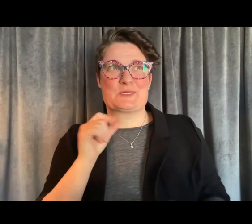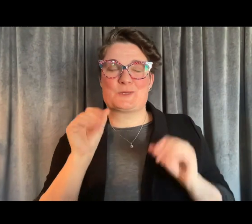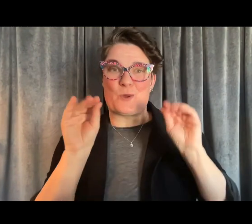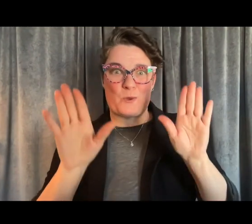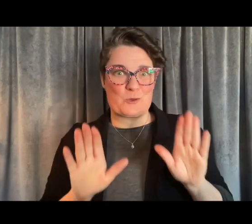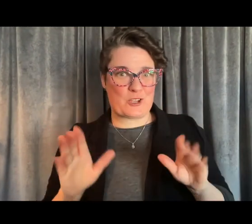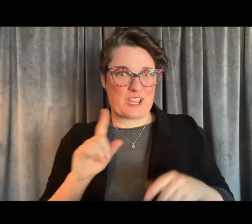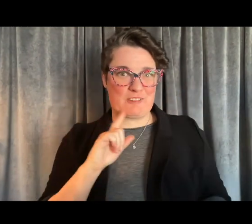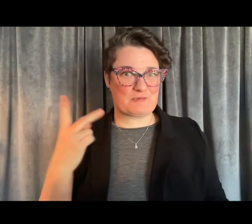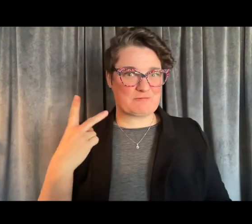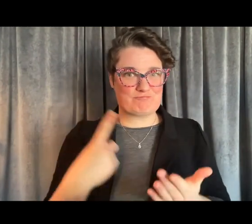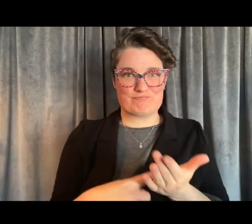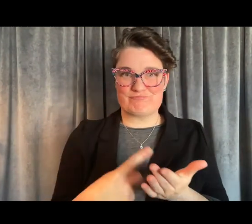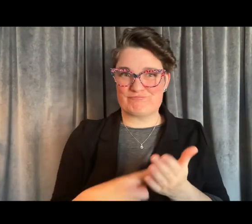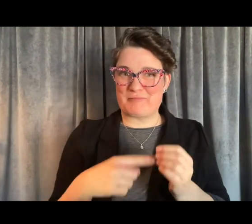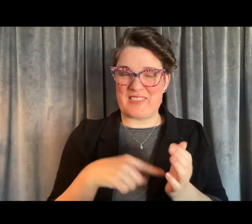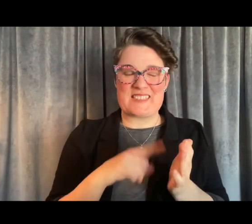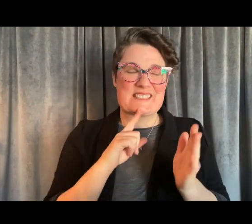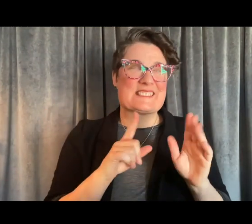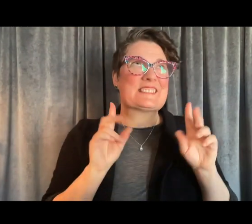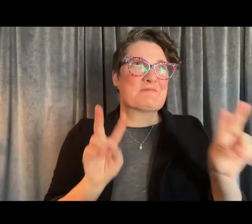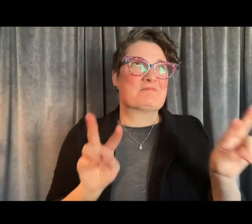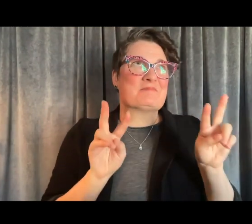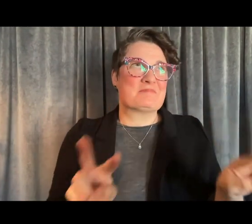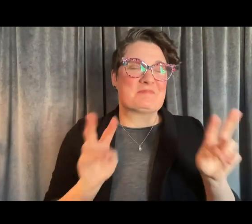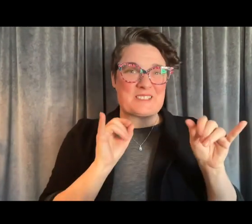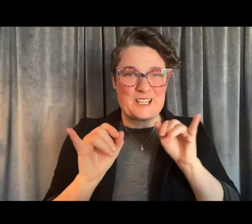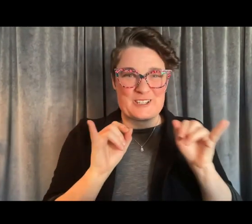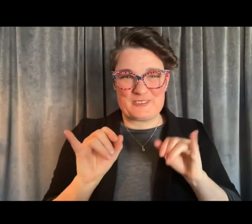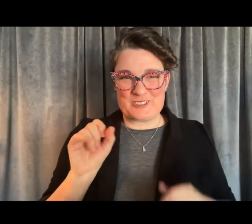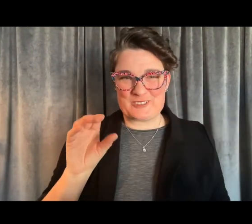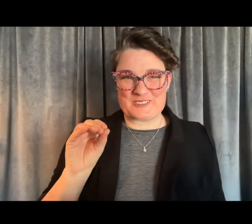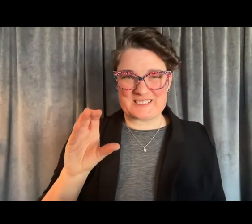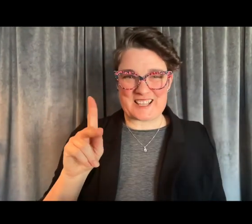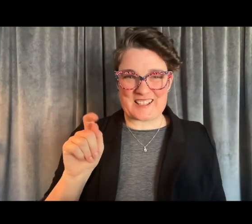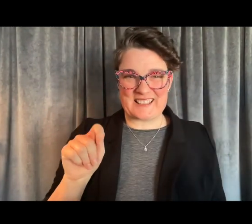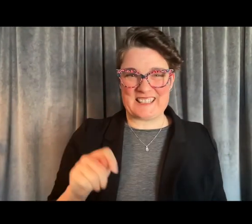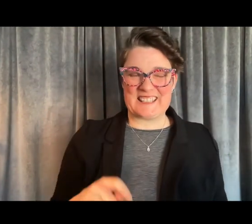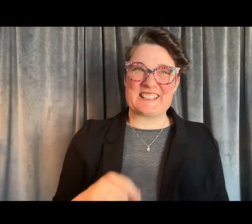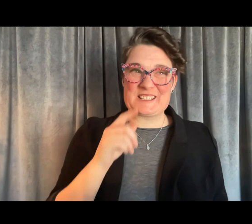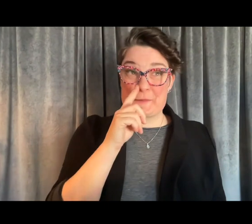We were both really, we've been talking about this. We're like, we can't wait to interview Socket. Socket: Aw.